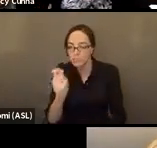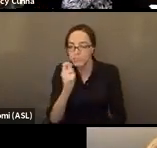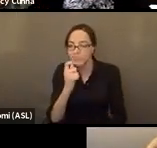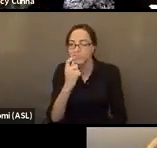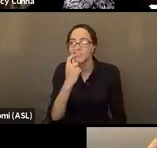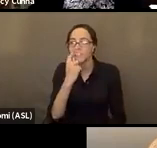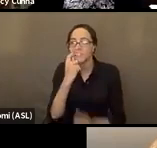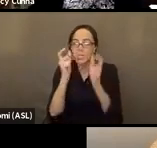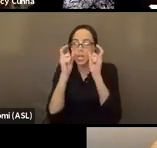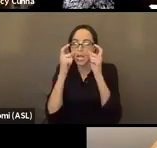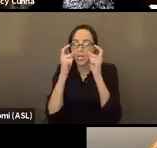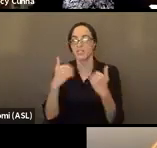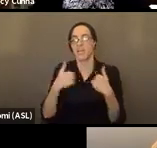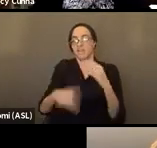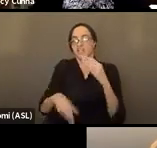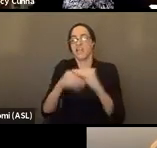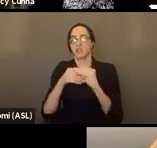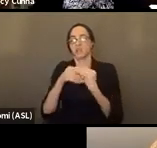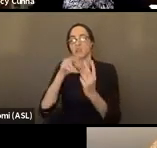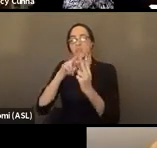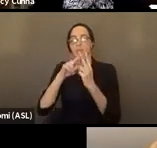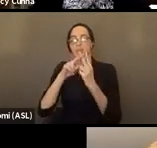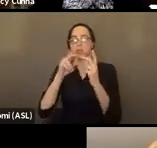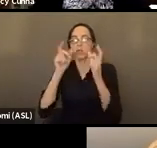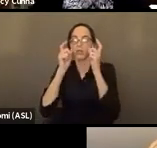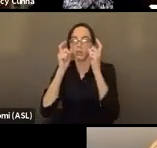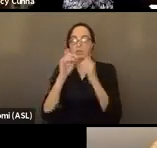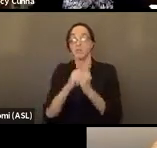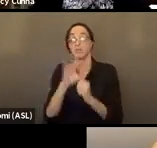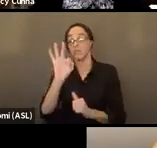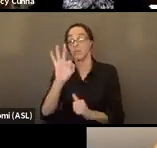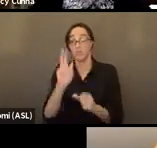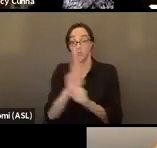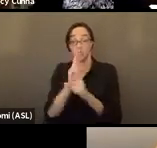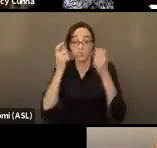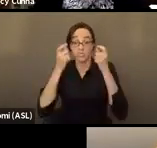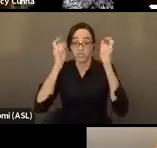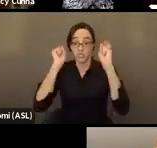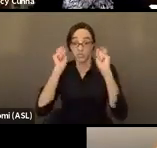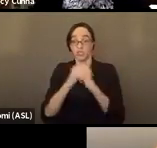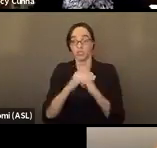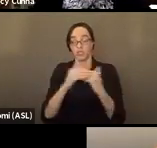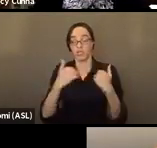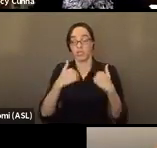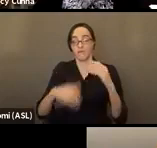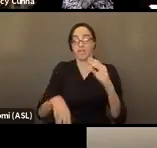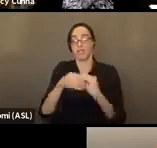an extra pair in your go bag one of the things we provided during this last uh glass fire there was